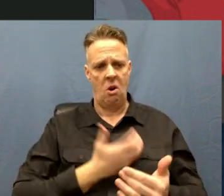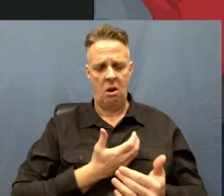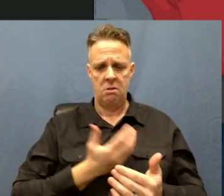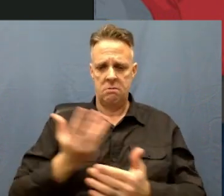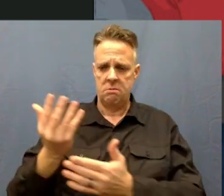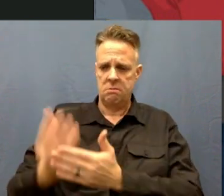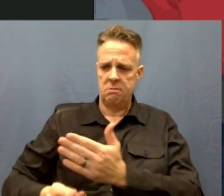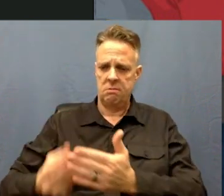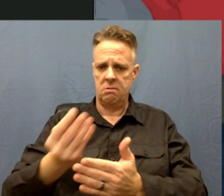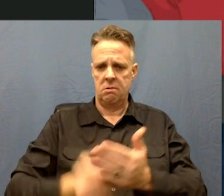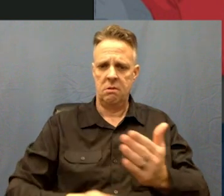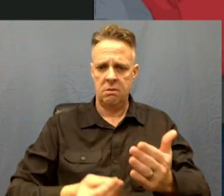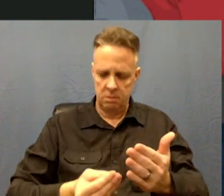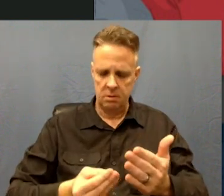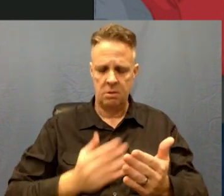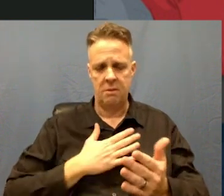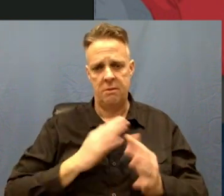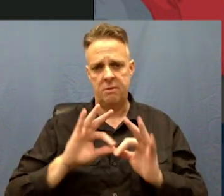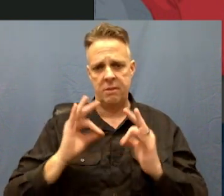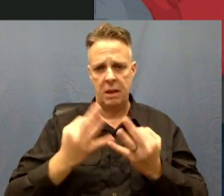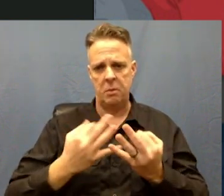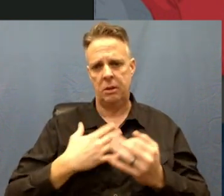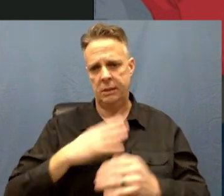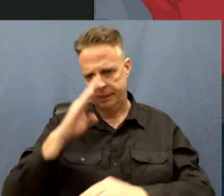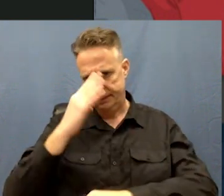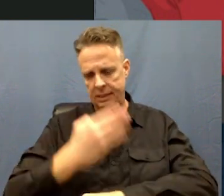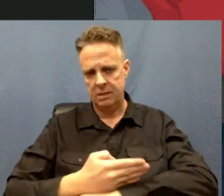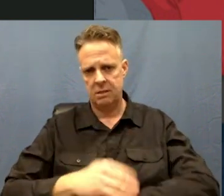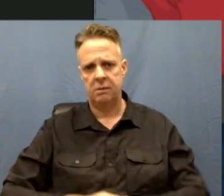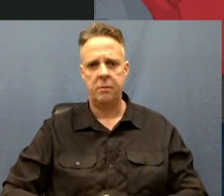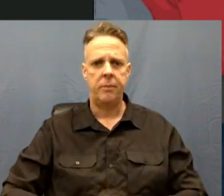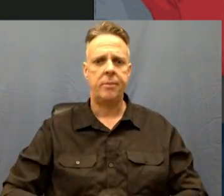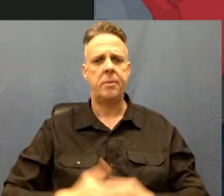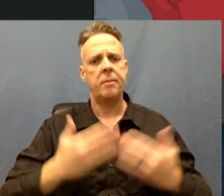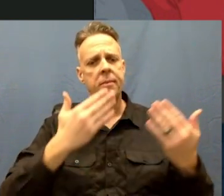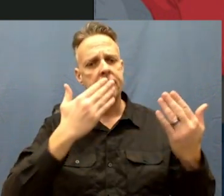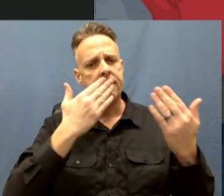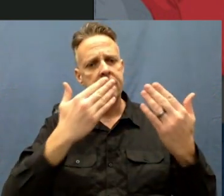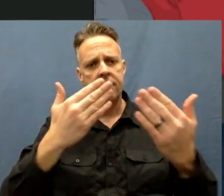EVEN DESPITE THE LOSSES THAT WE'VE HAD IN OUR LIVES.